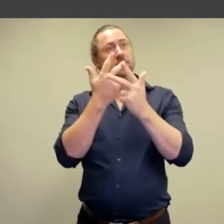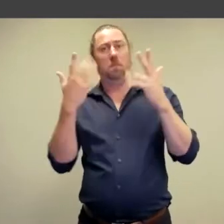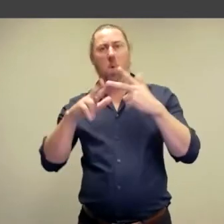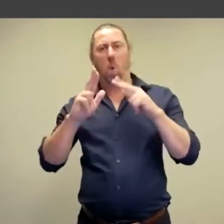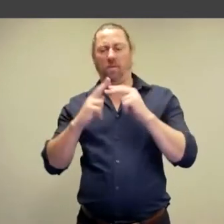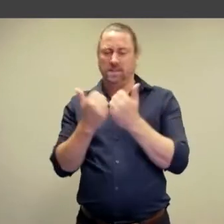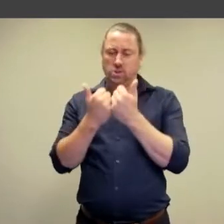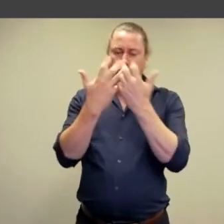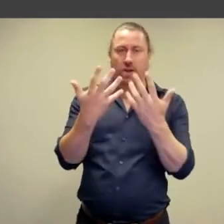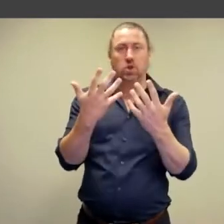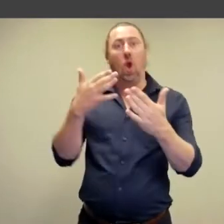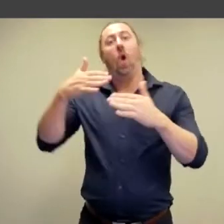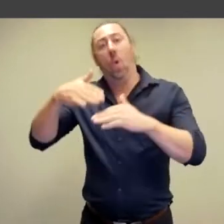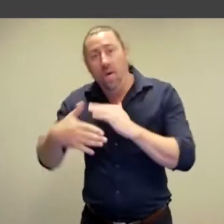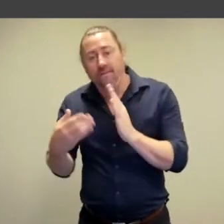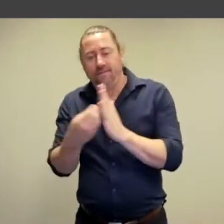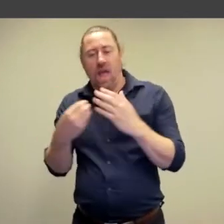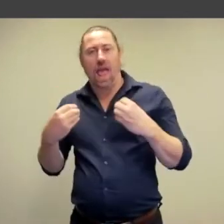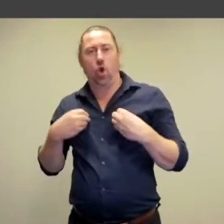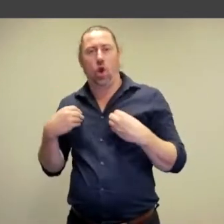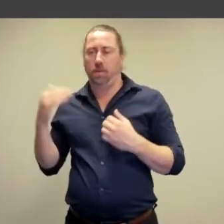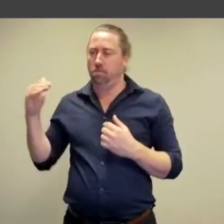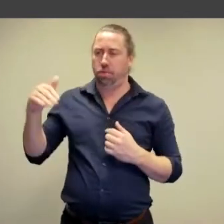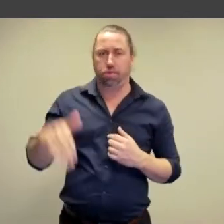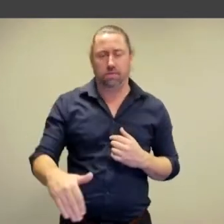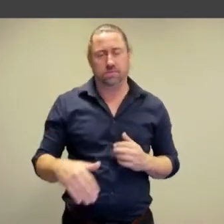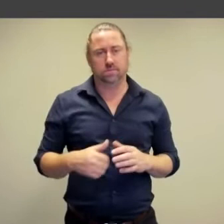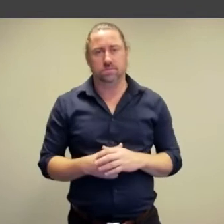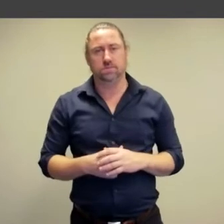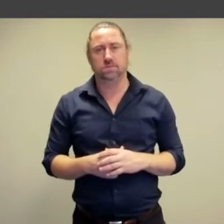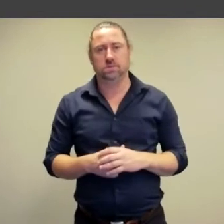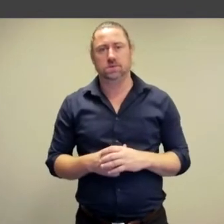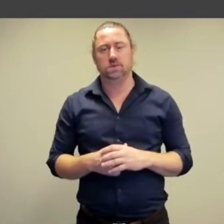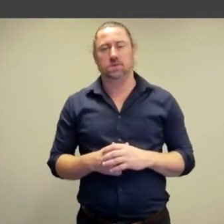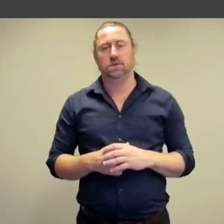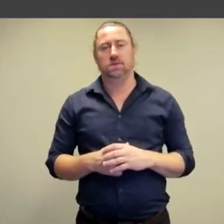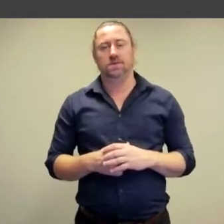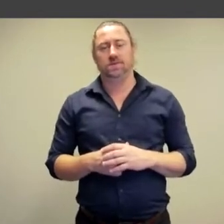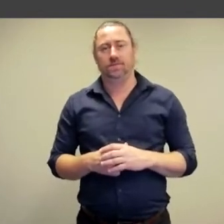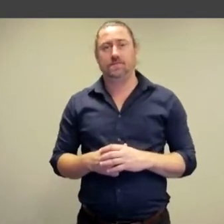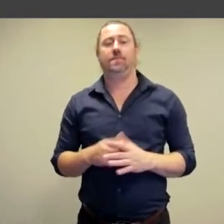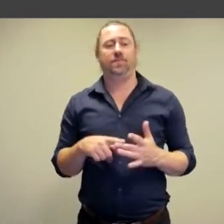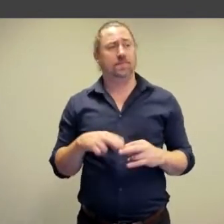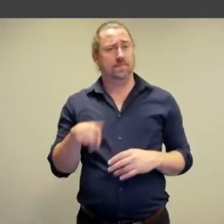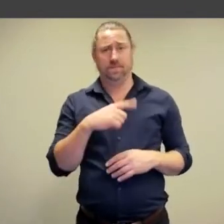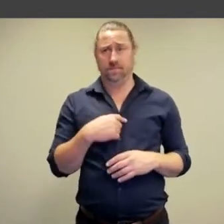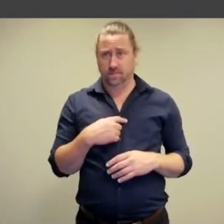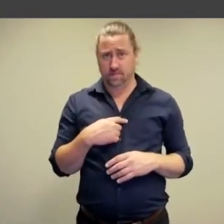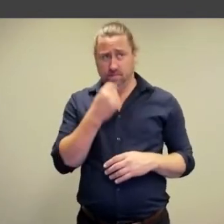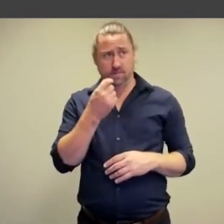of economic downturn. If that's all got us